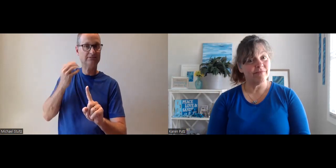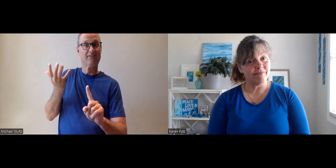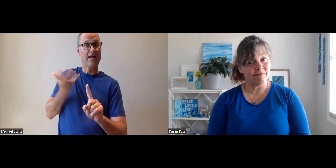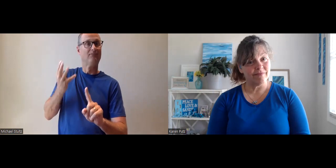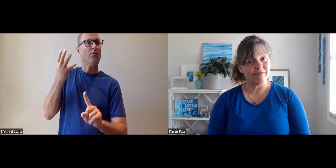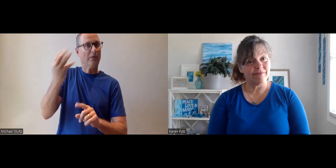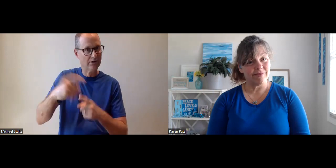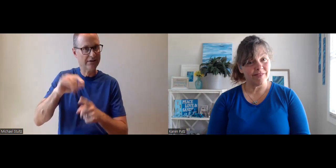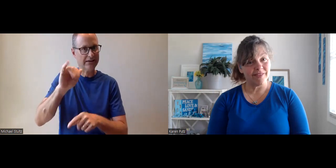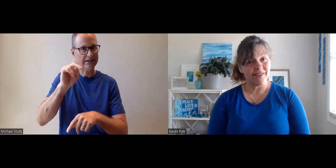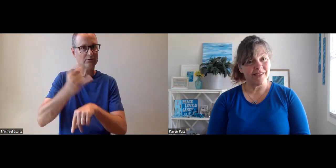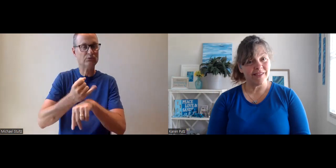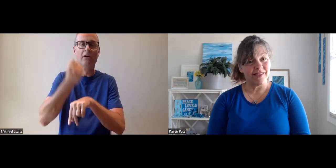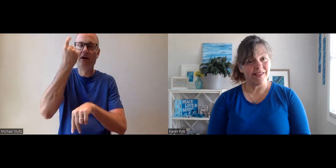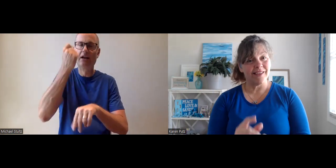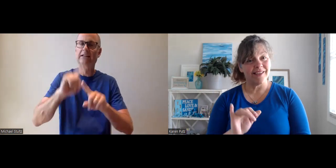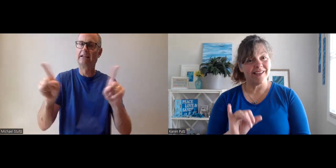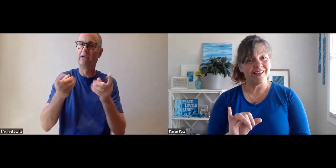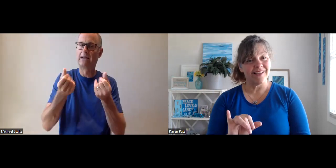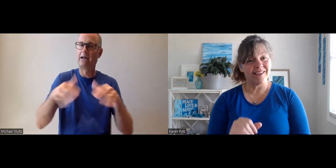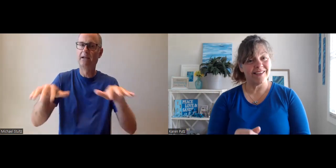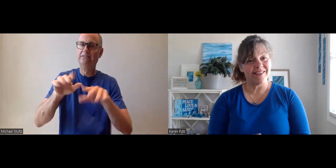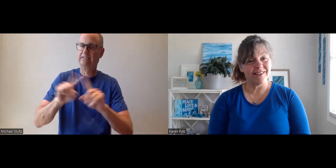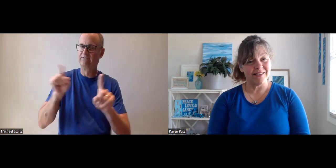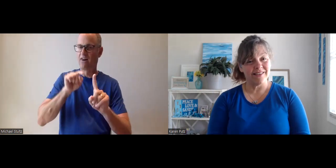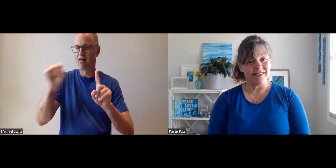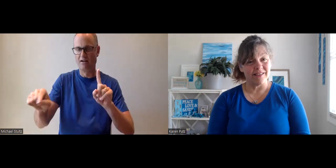who also went to Indiana school for the Deaf, but in a different campus.